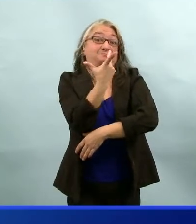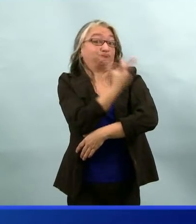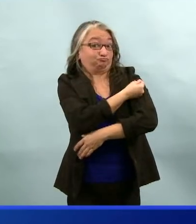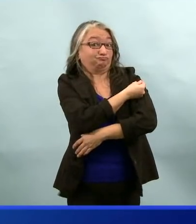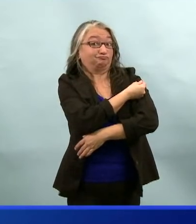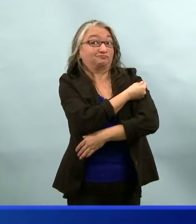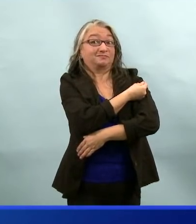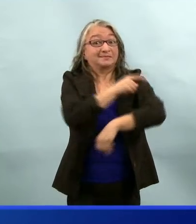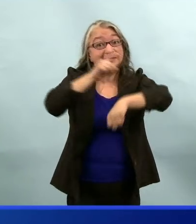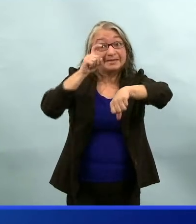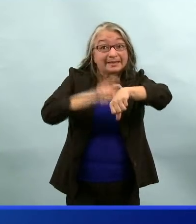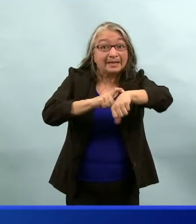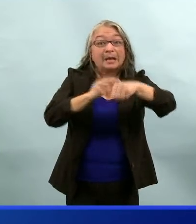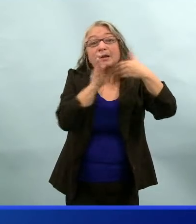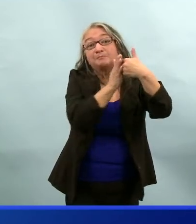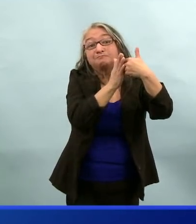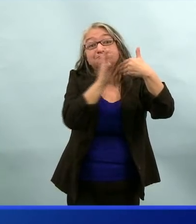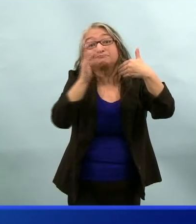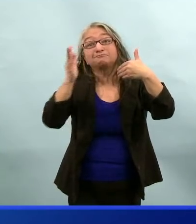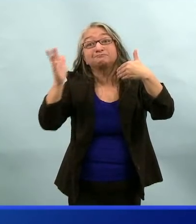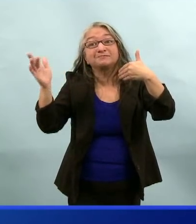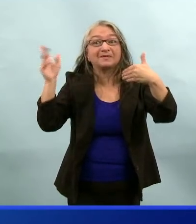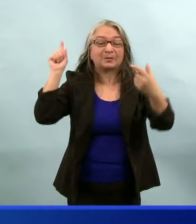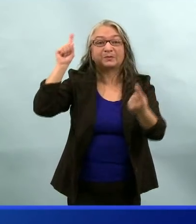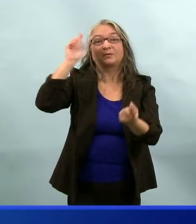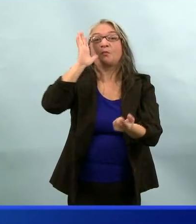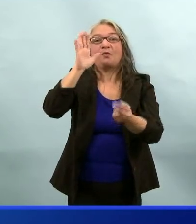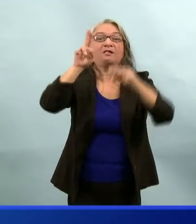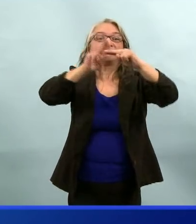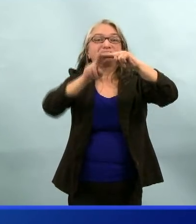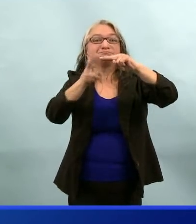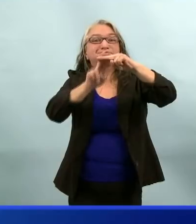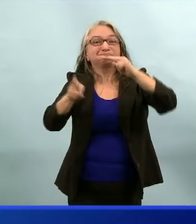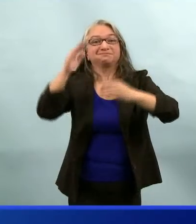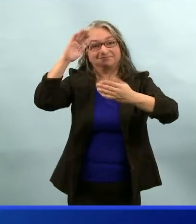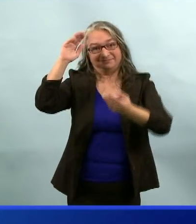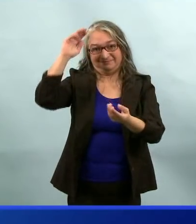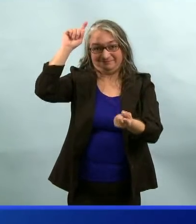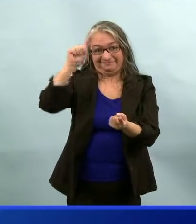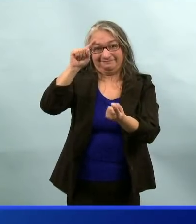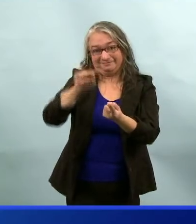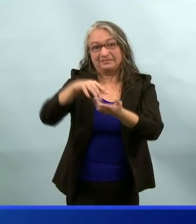that happens at different rates for different people depending on the strength of their initial